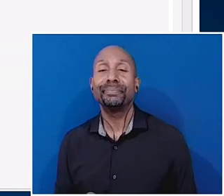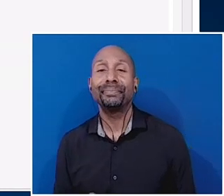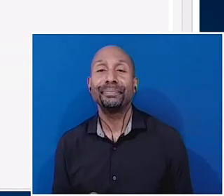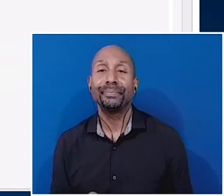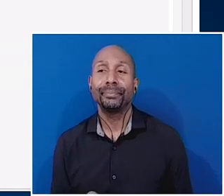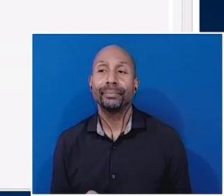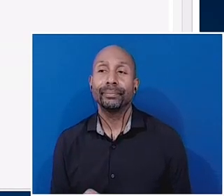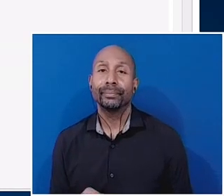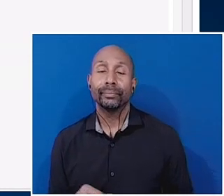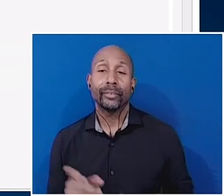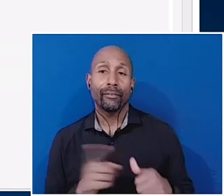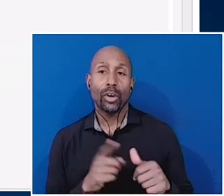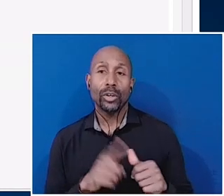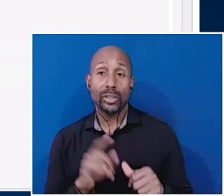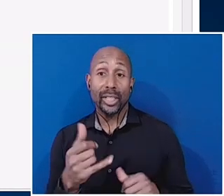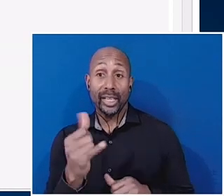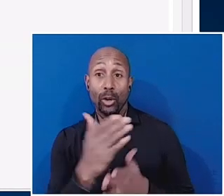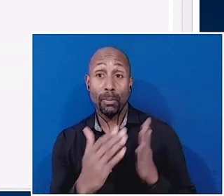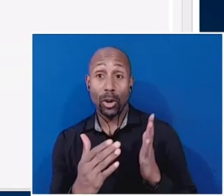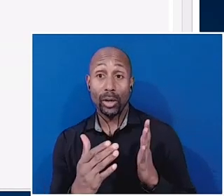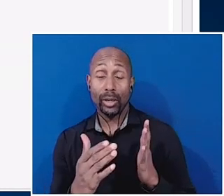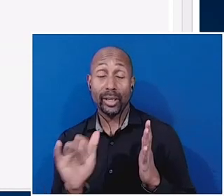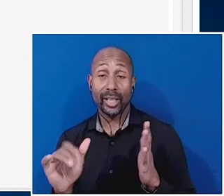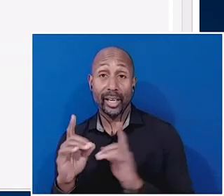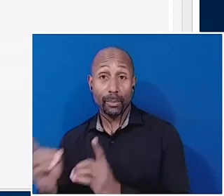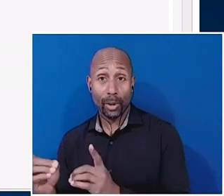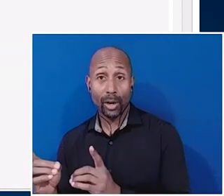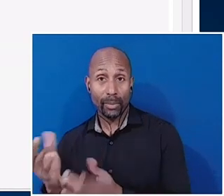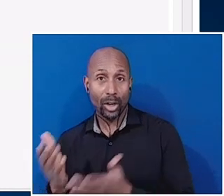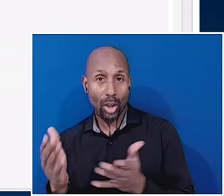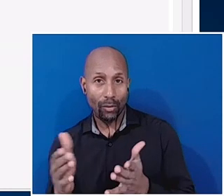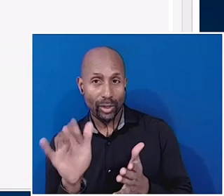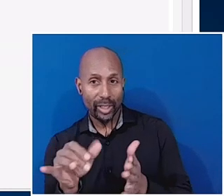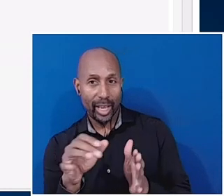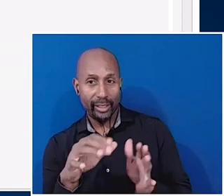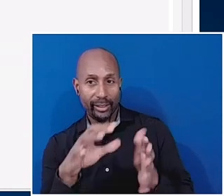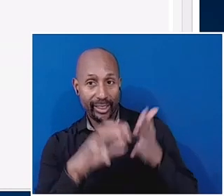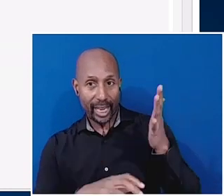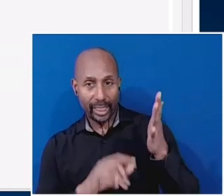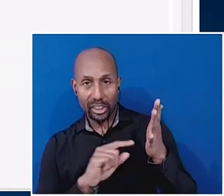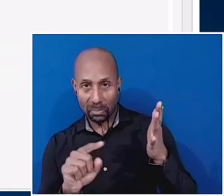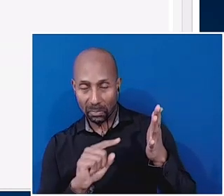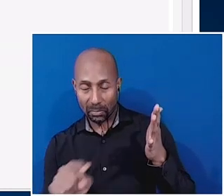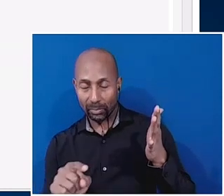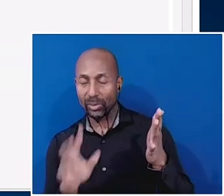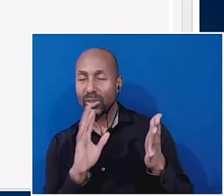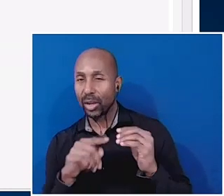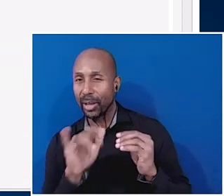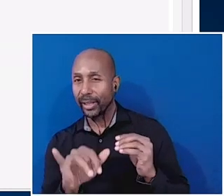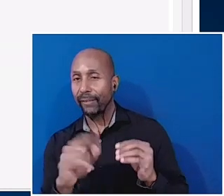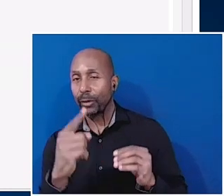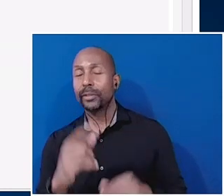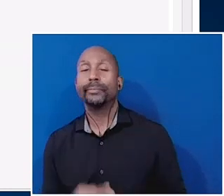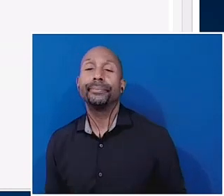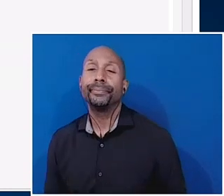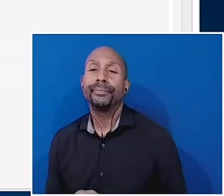in yellow that the Department is offering. The fundamental premise to be aware of is